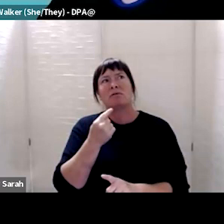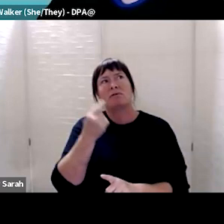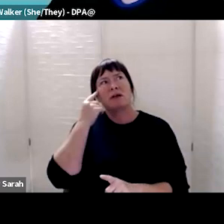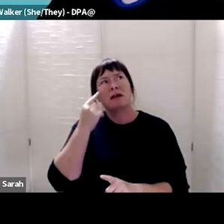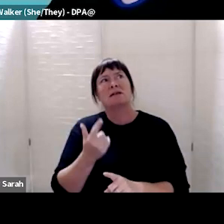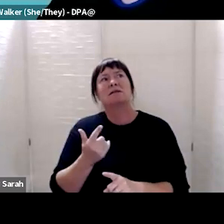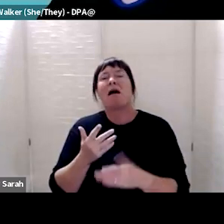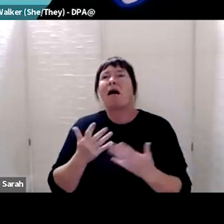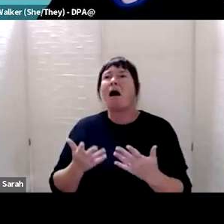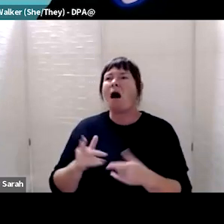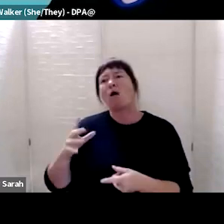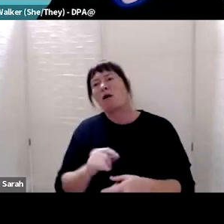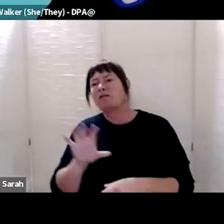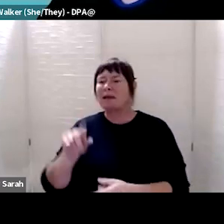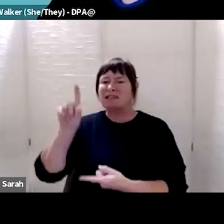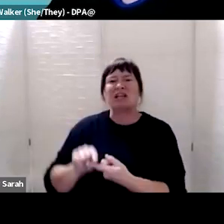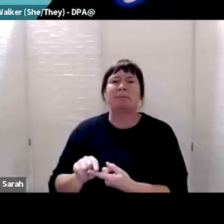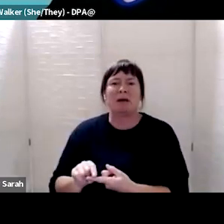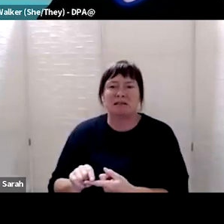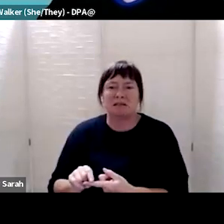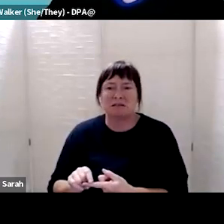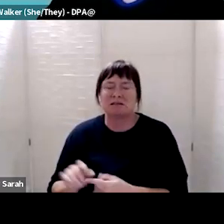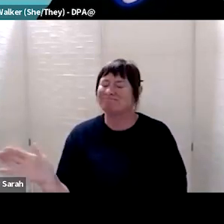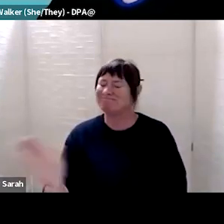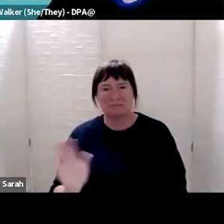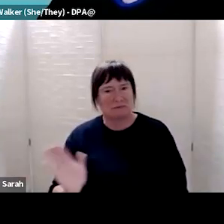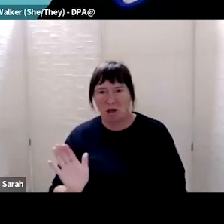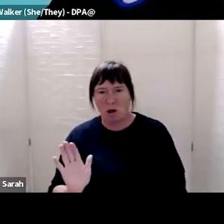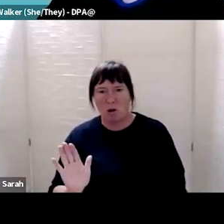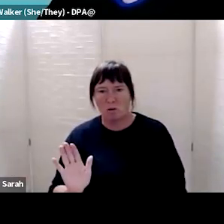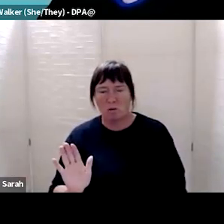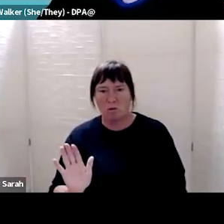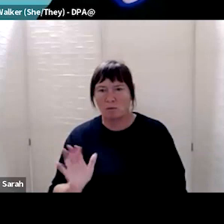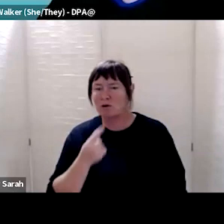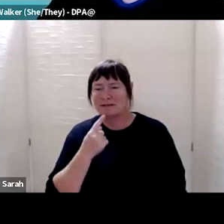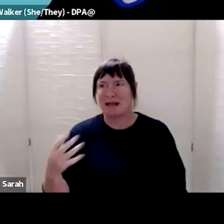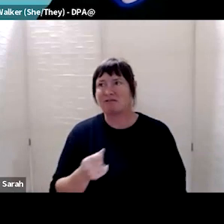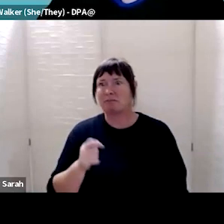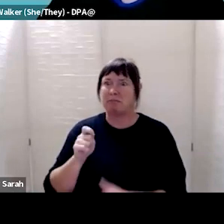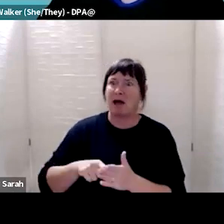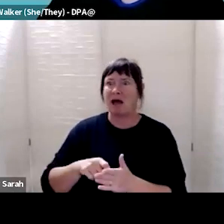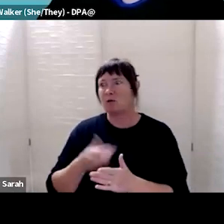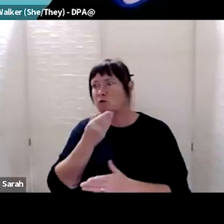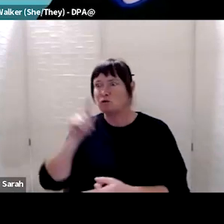meaning the cheapest option and it’s definitely not what we’re saying. What we are saying is, you know, obviously